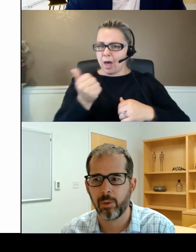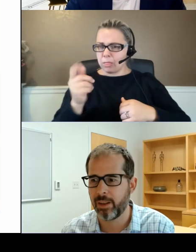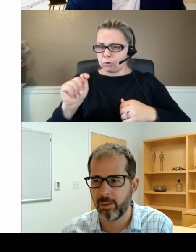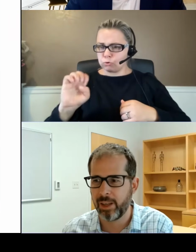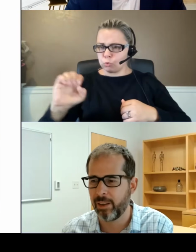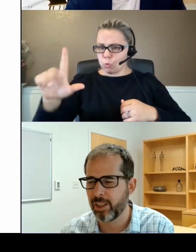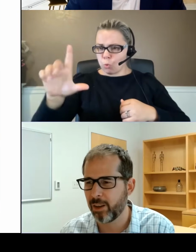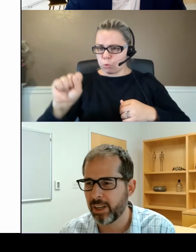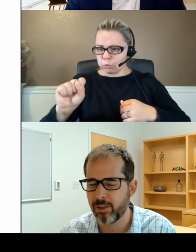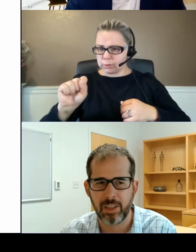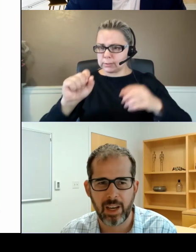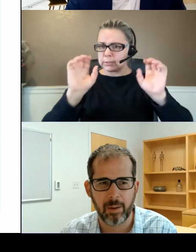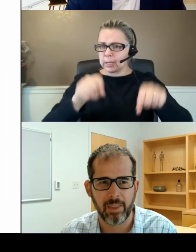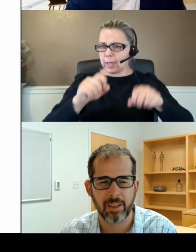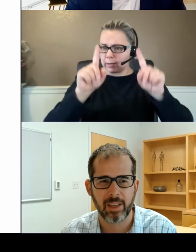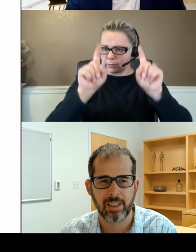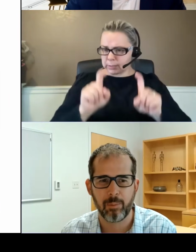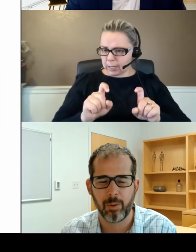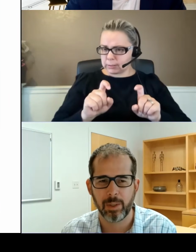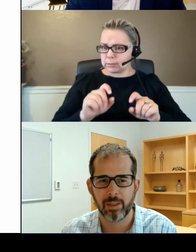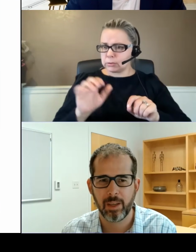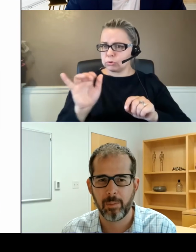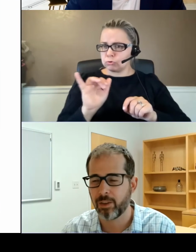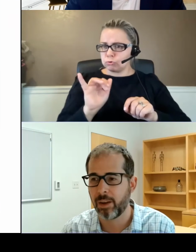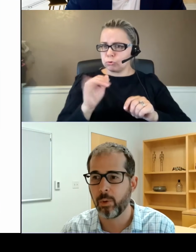software?" There's a little bit extra in chat about this - example was Microsoft Word.